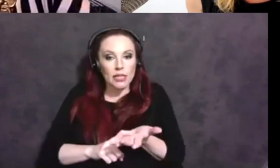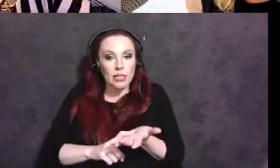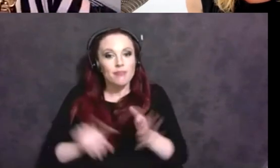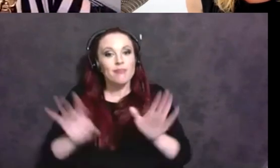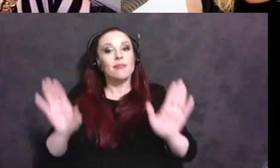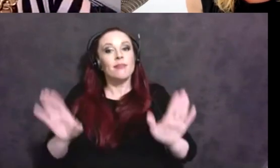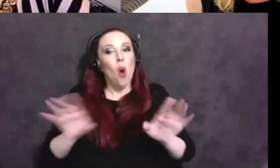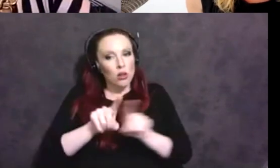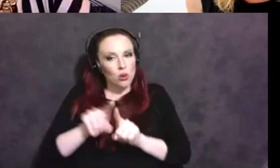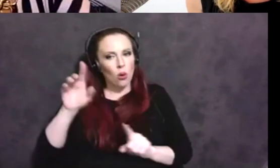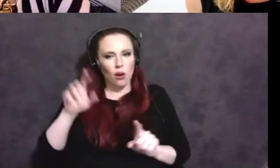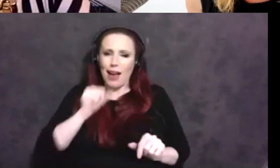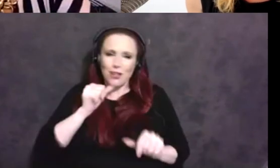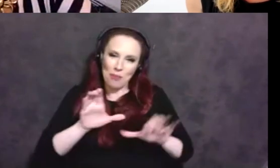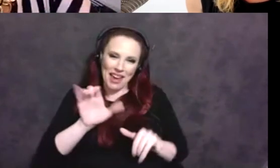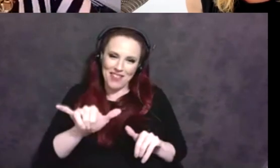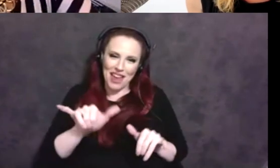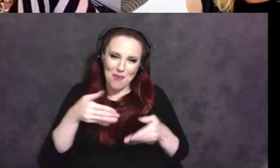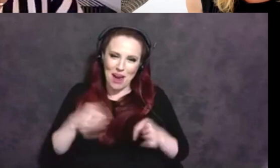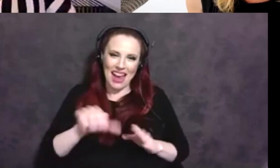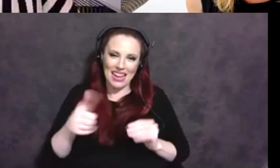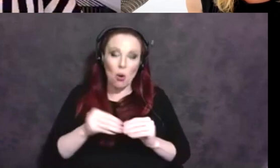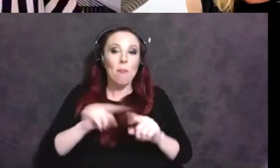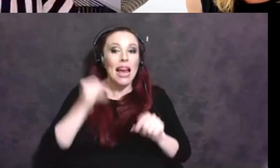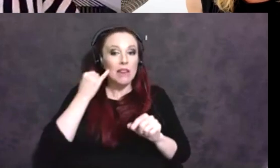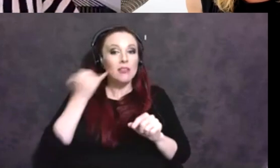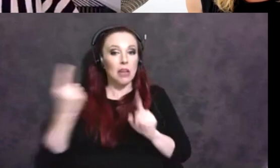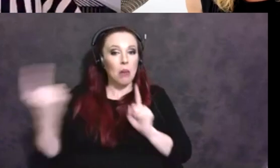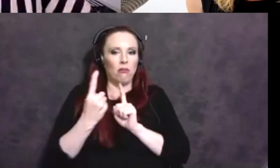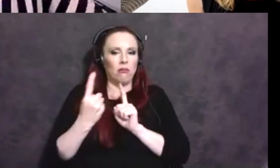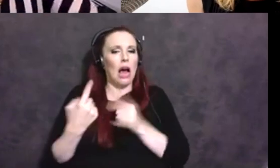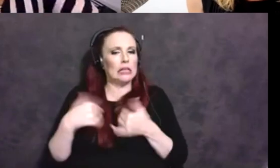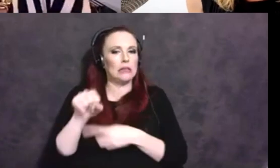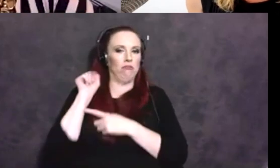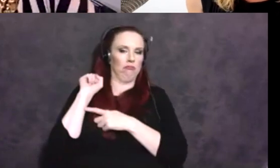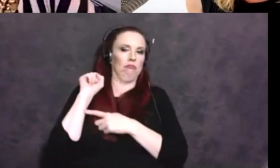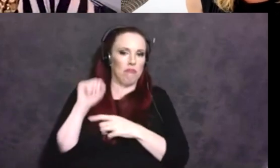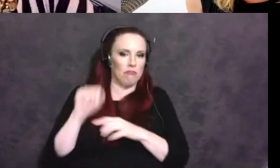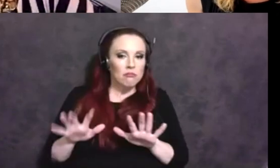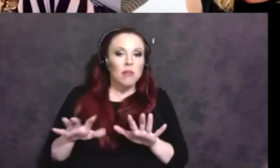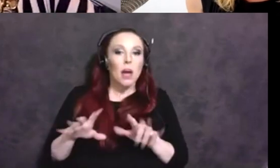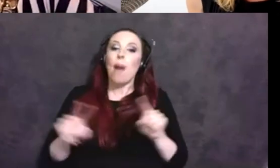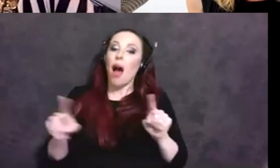to me, Ritu, what are you doing? You are behaving really bizarrely. I didn't realize it. I didn't